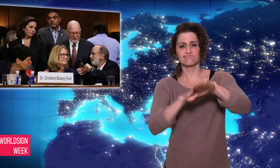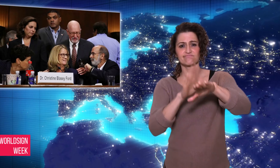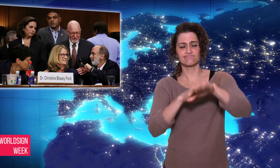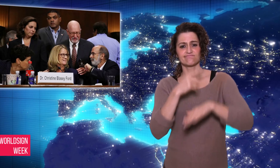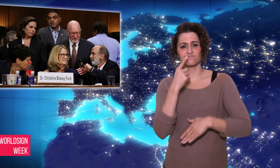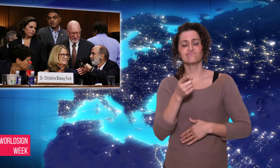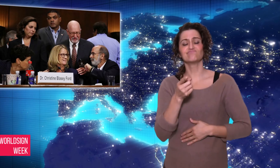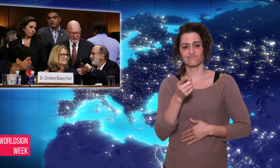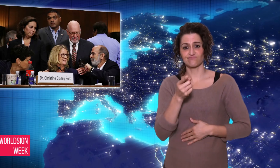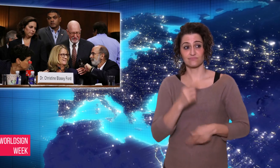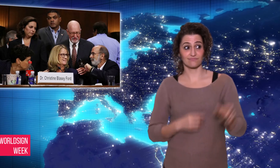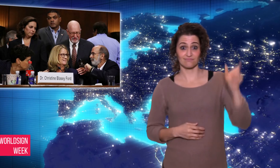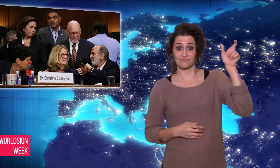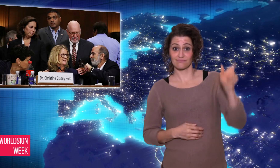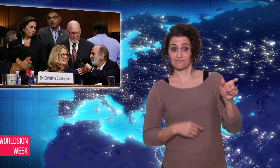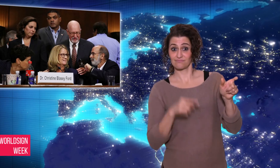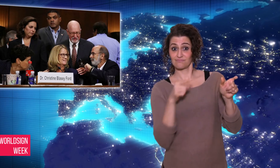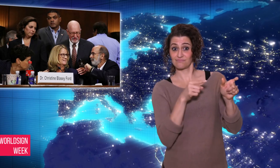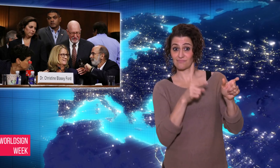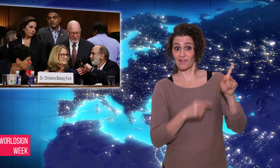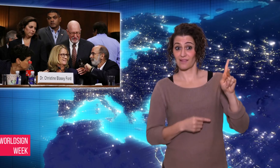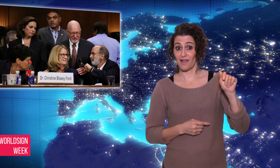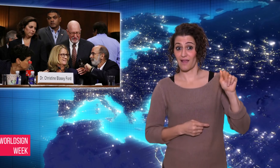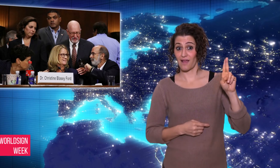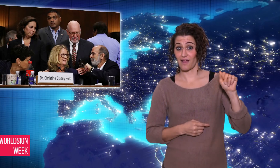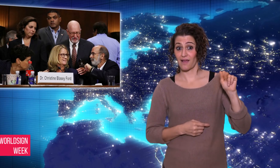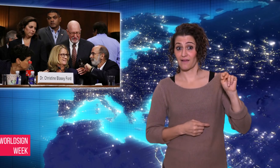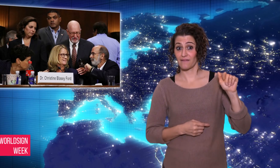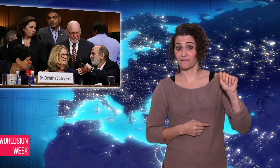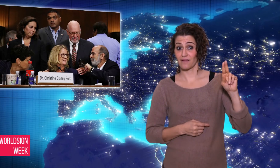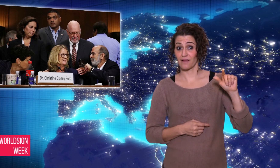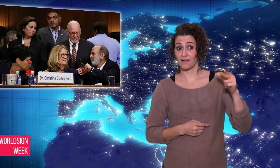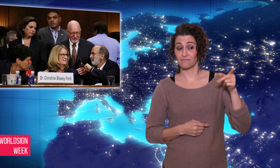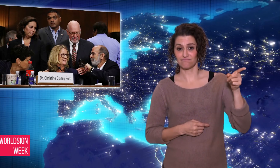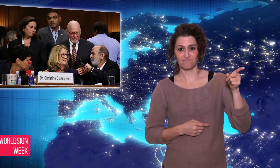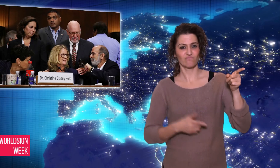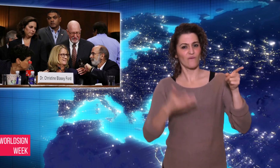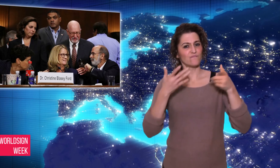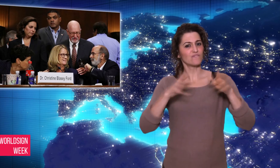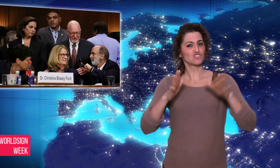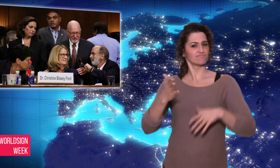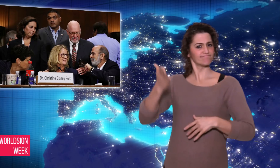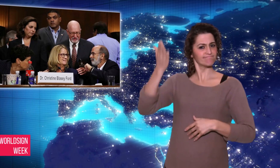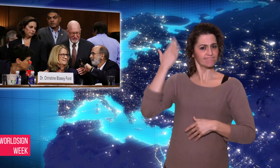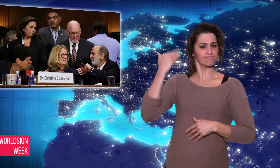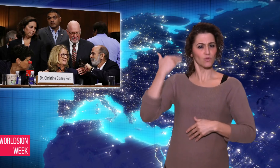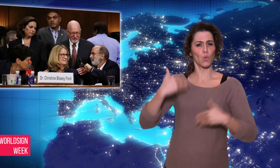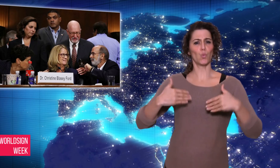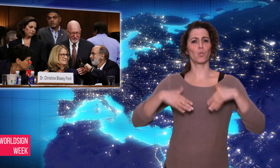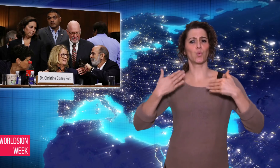misconduct towards them in